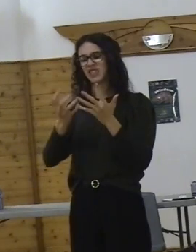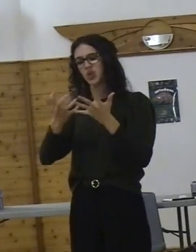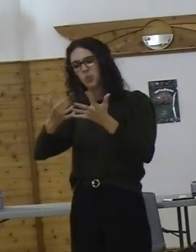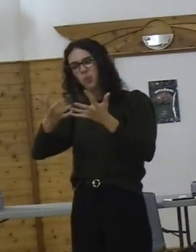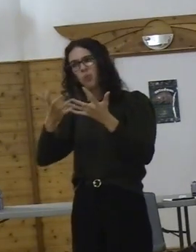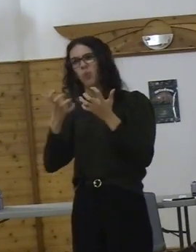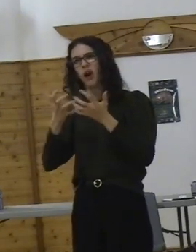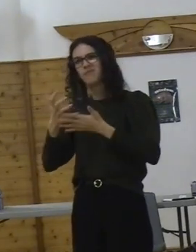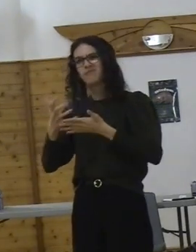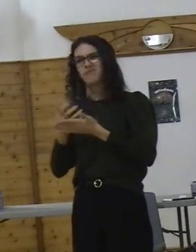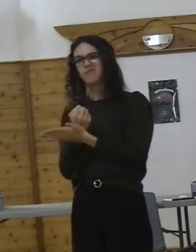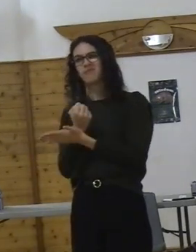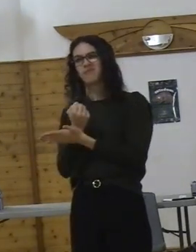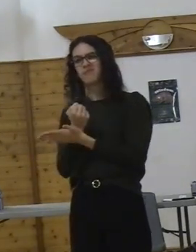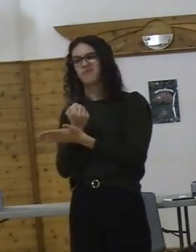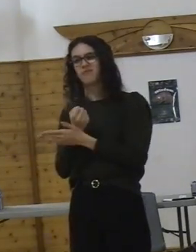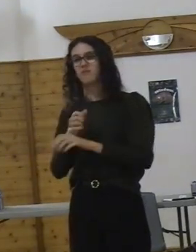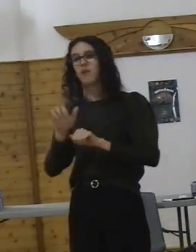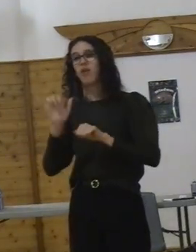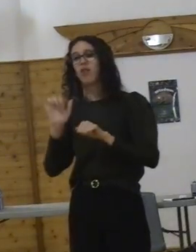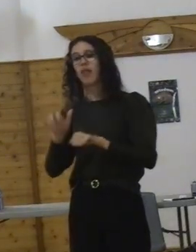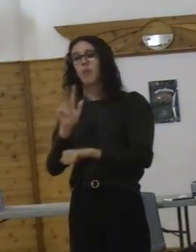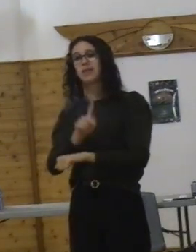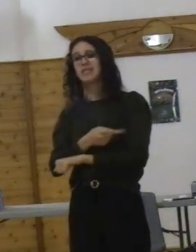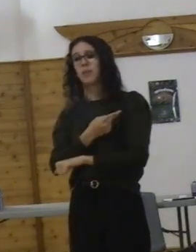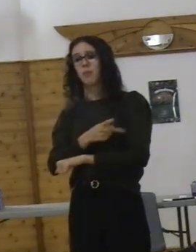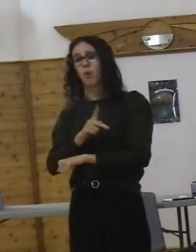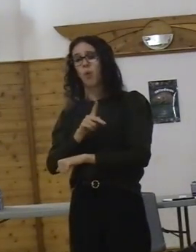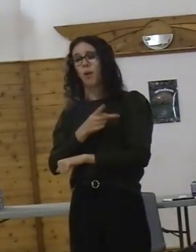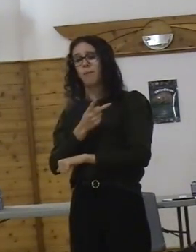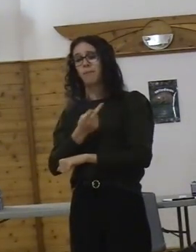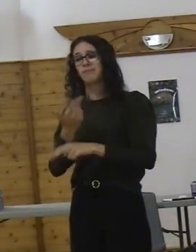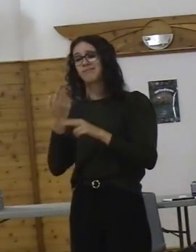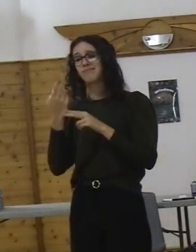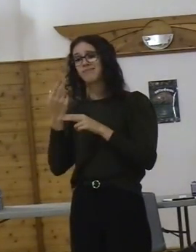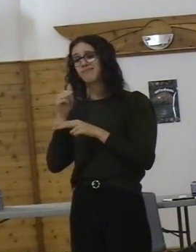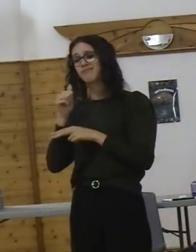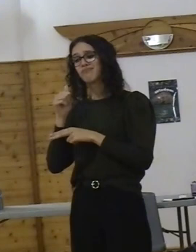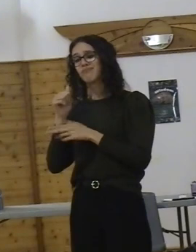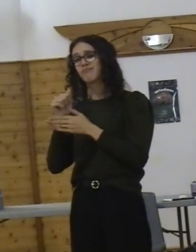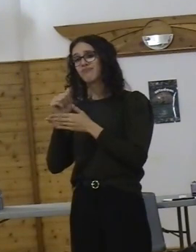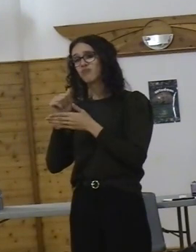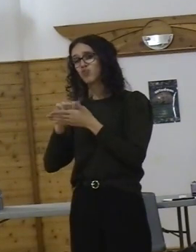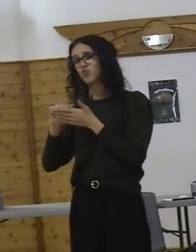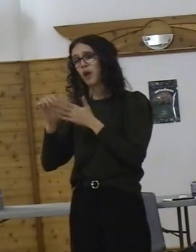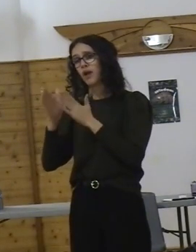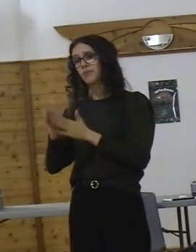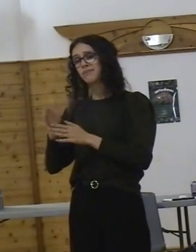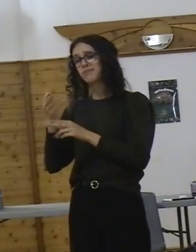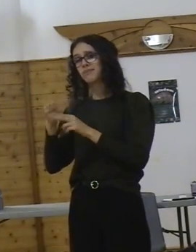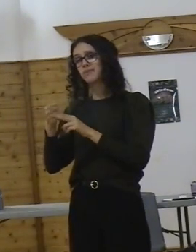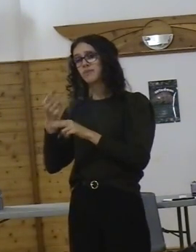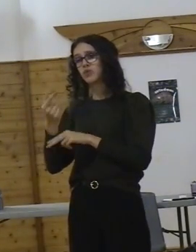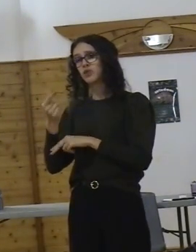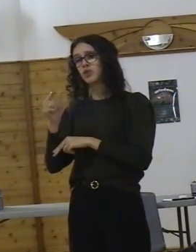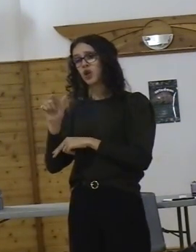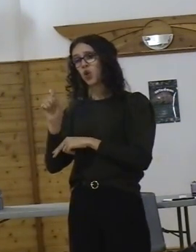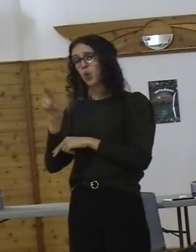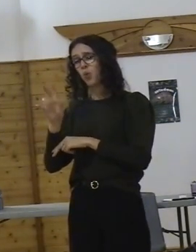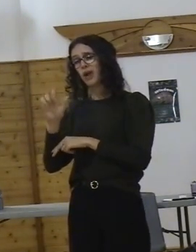was written a Miigwech and those words